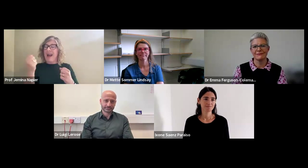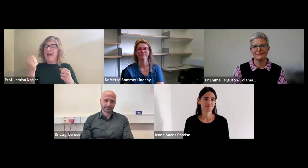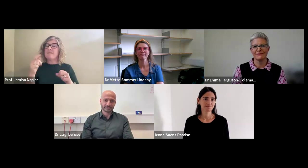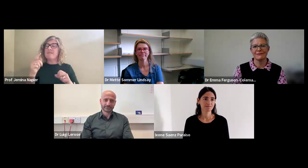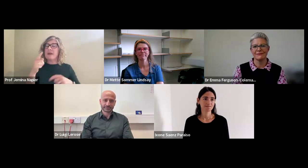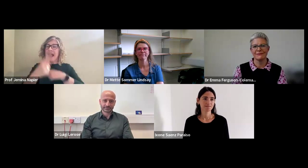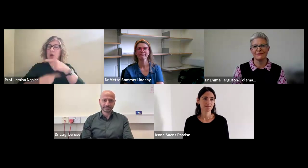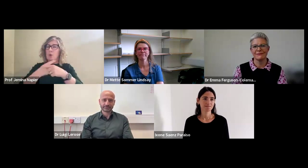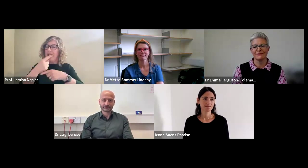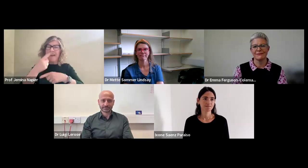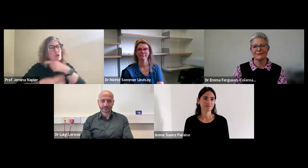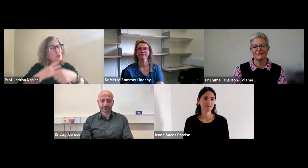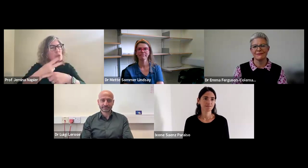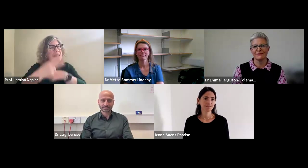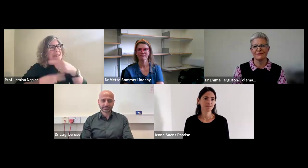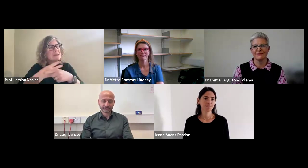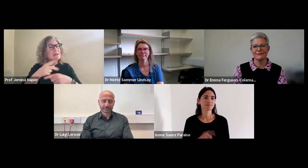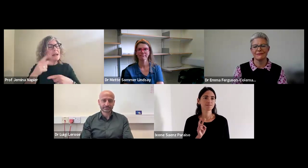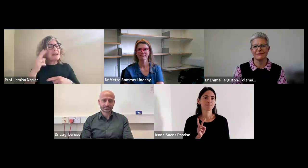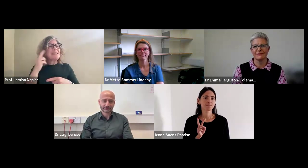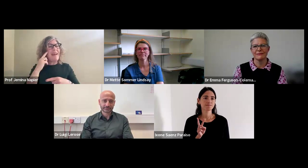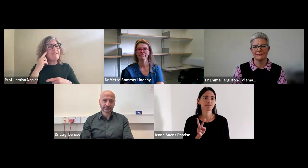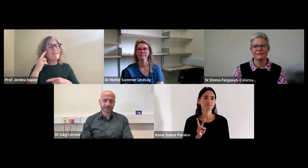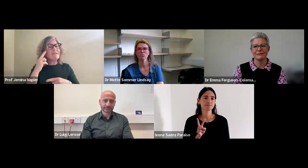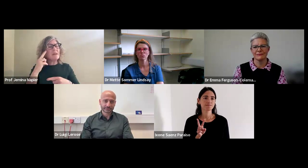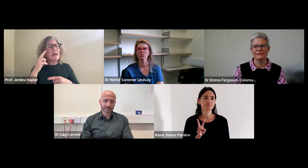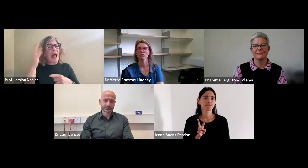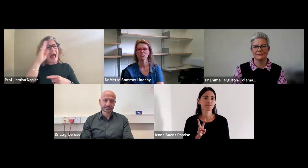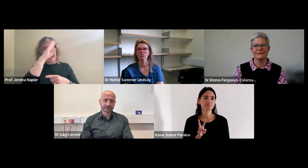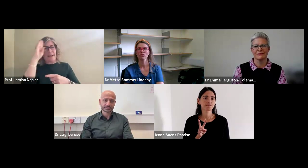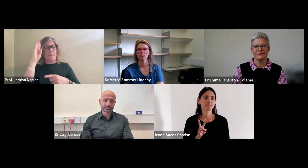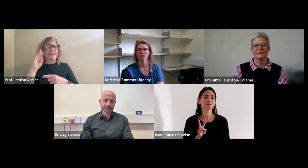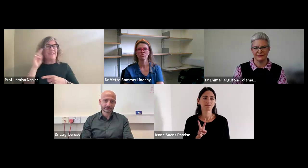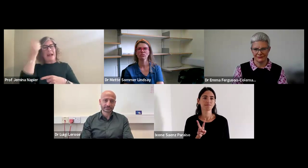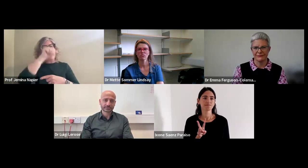many in the audience who would agree with that. I mean, is it every two years or every year that